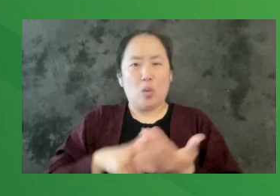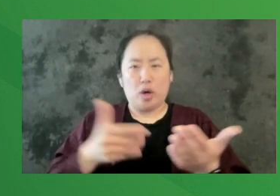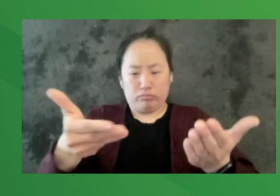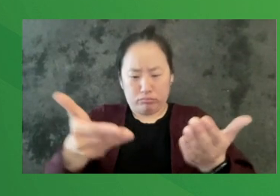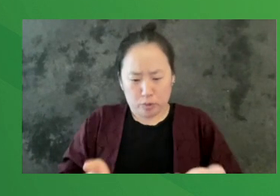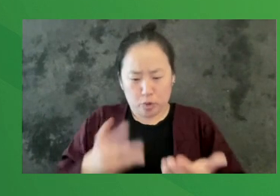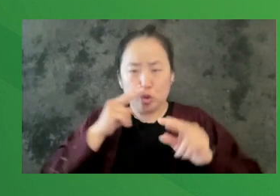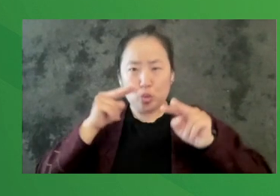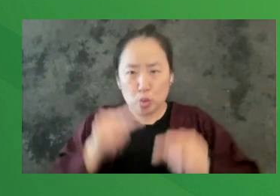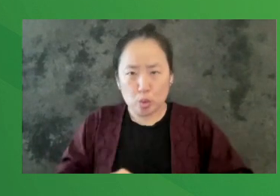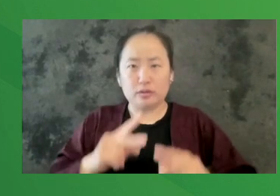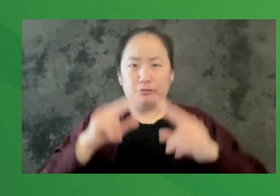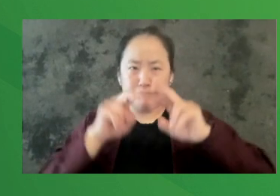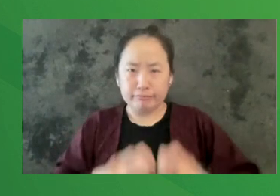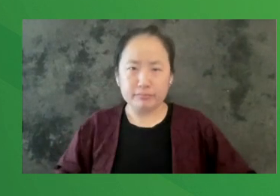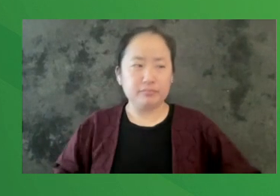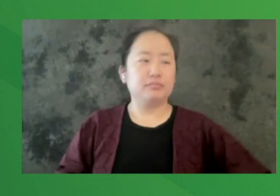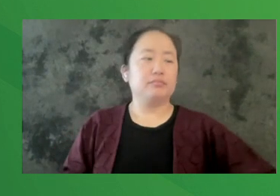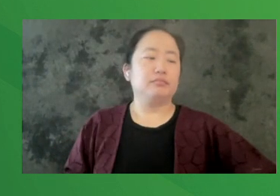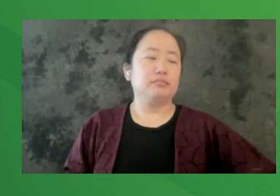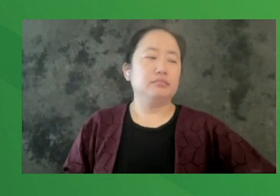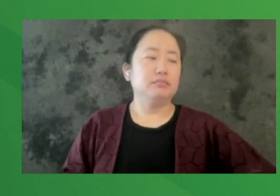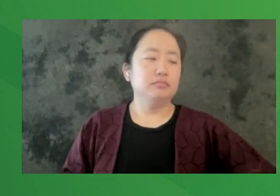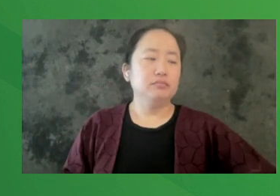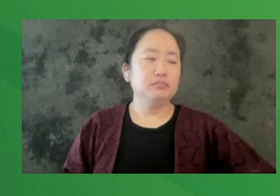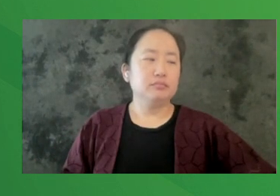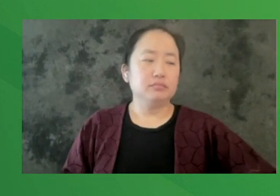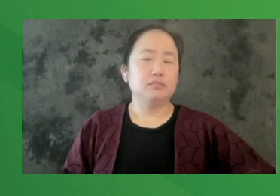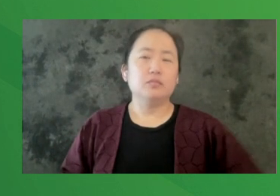of some planning that you may wanna think about what are potential sources of evidence to answer